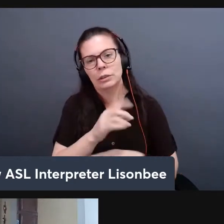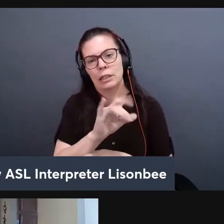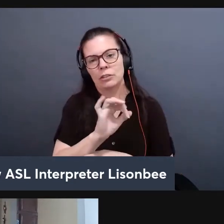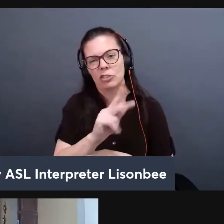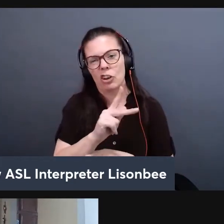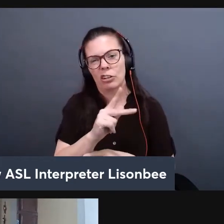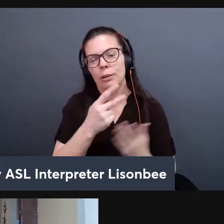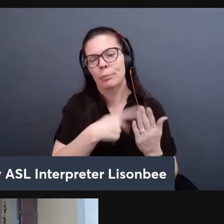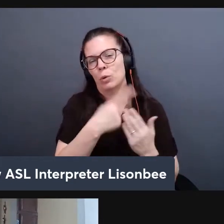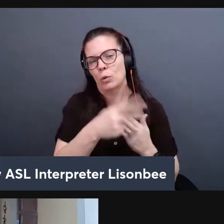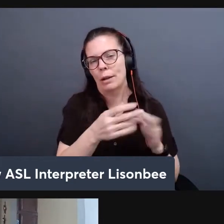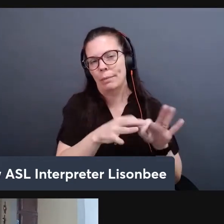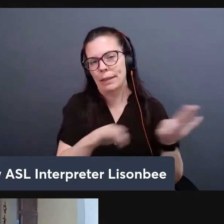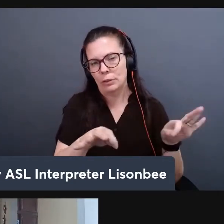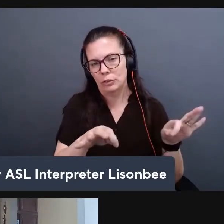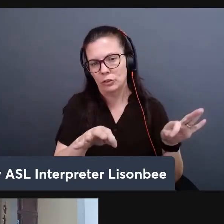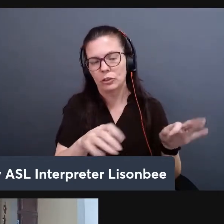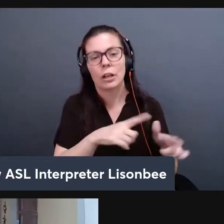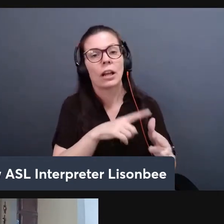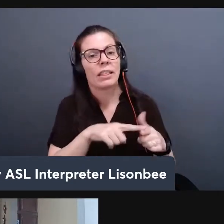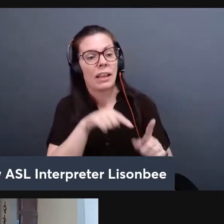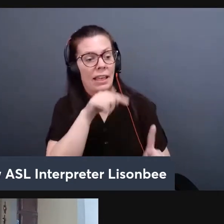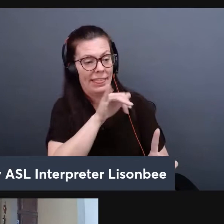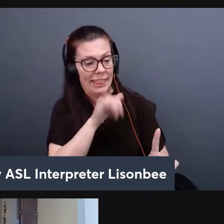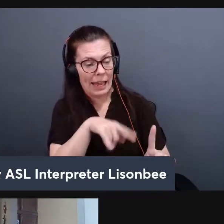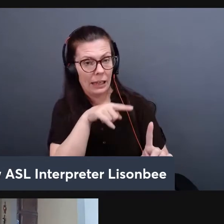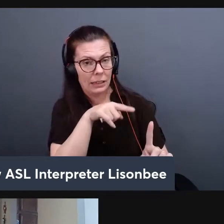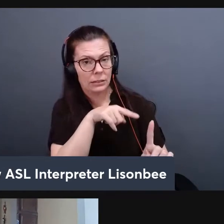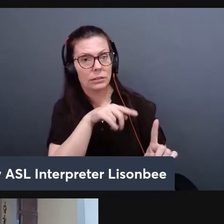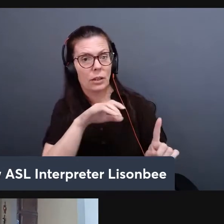And you can then use that code and then deploy it